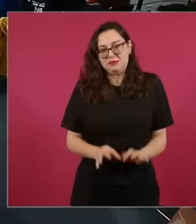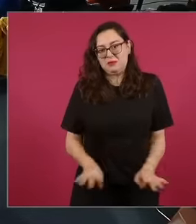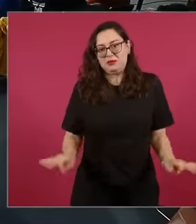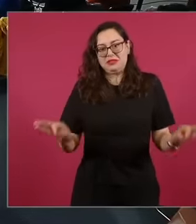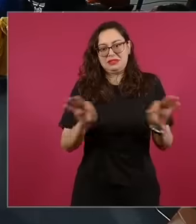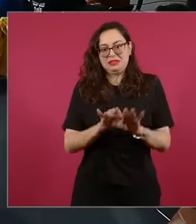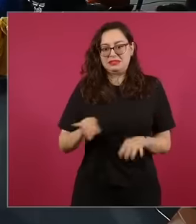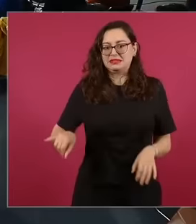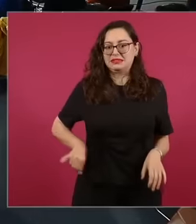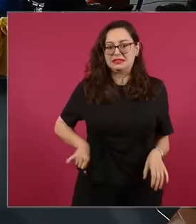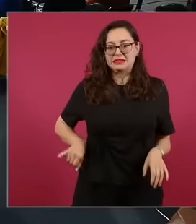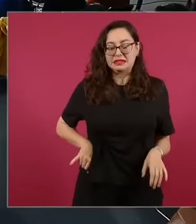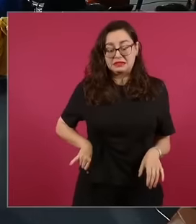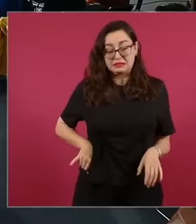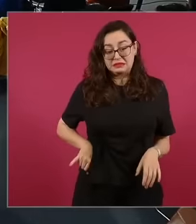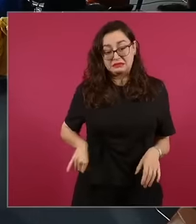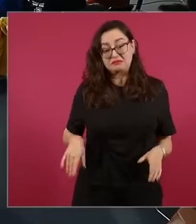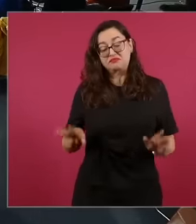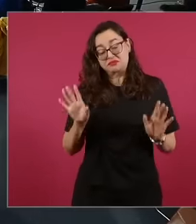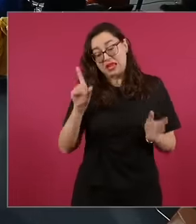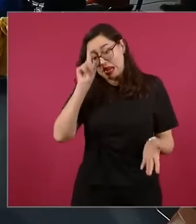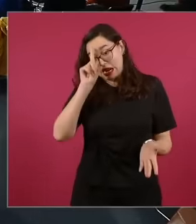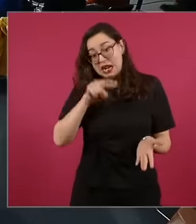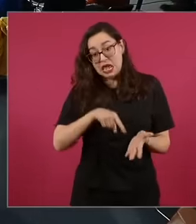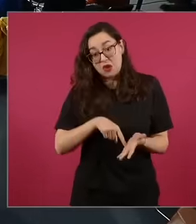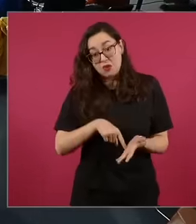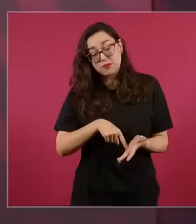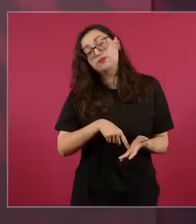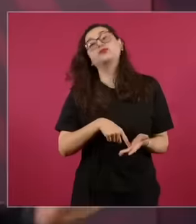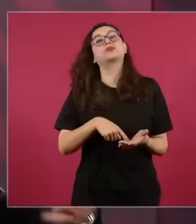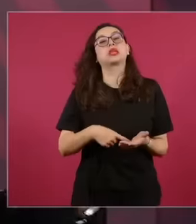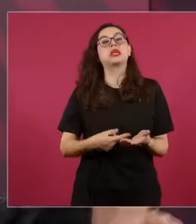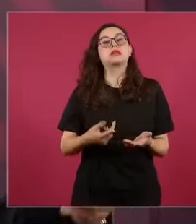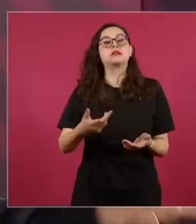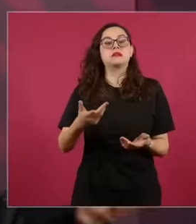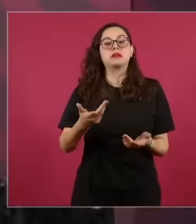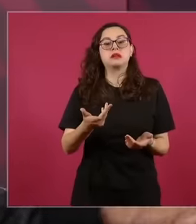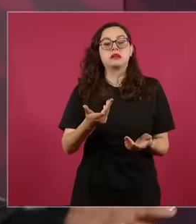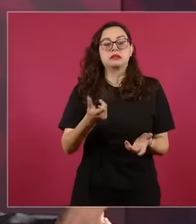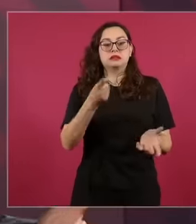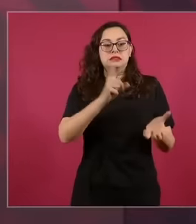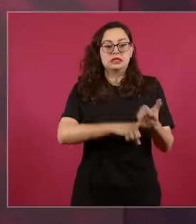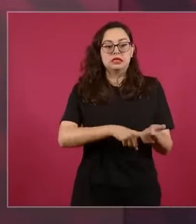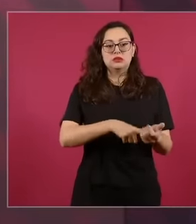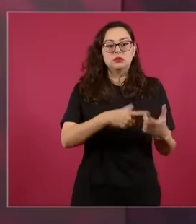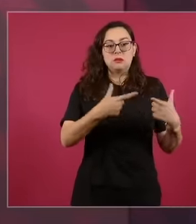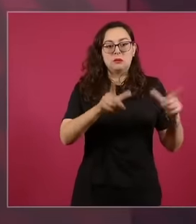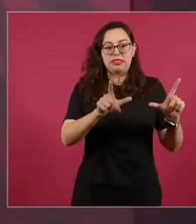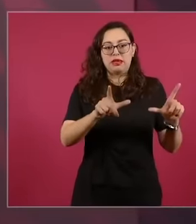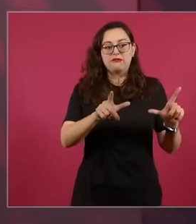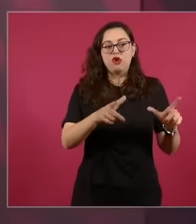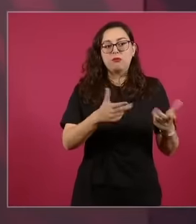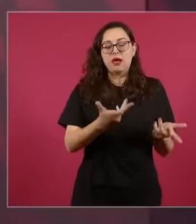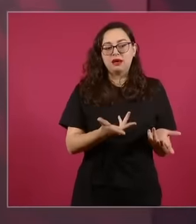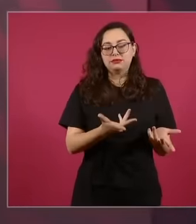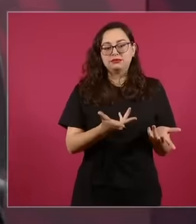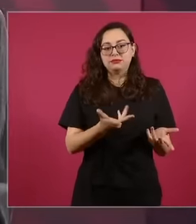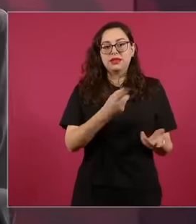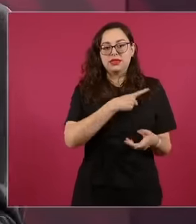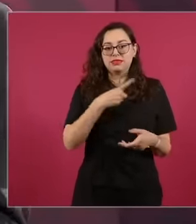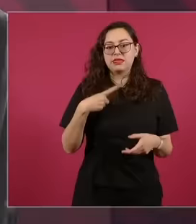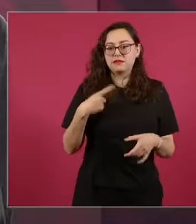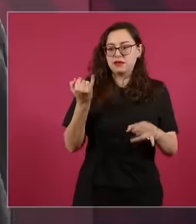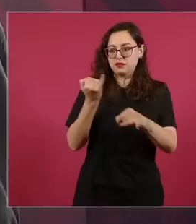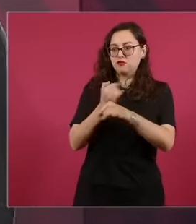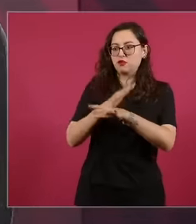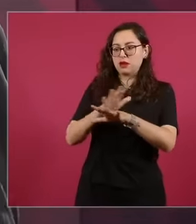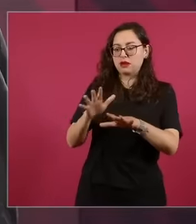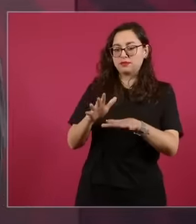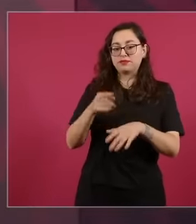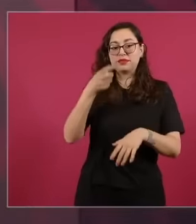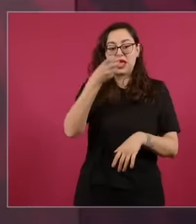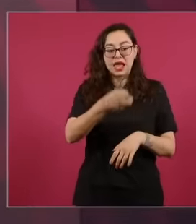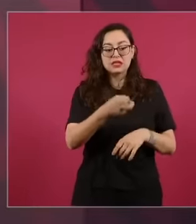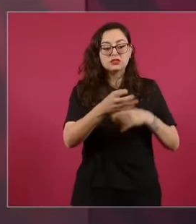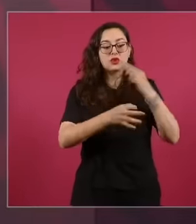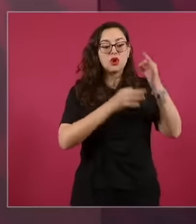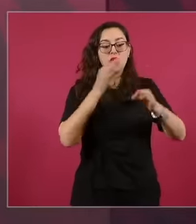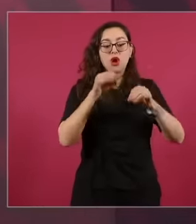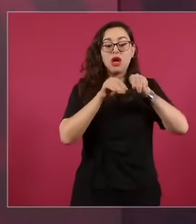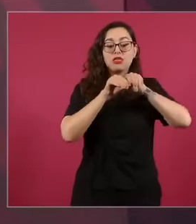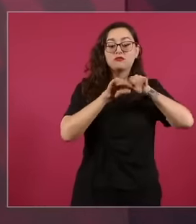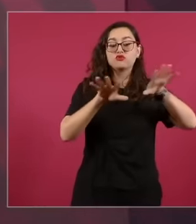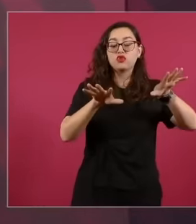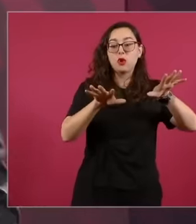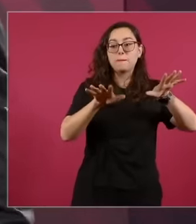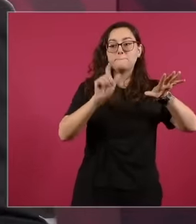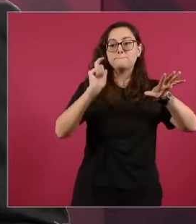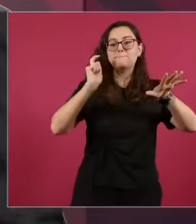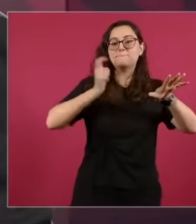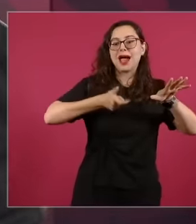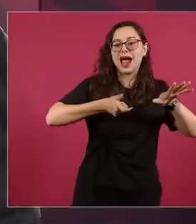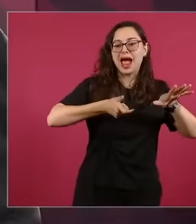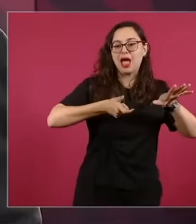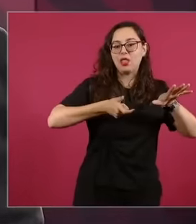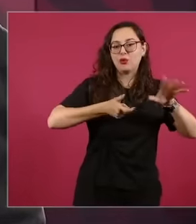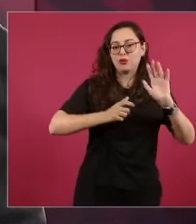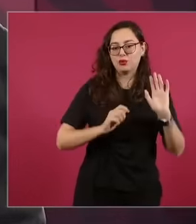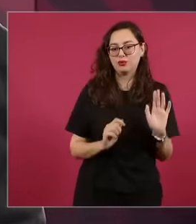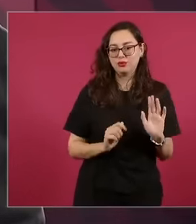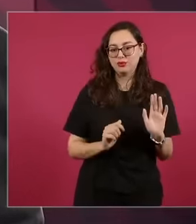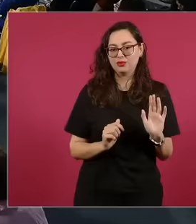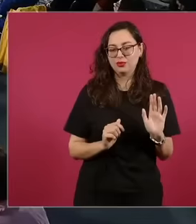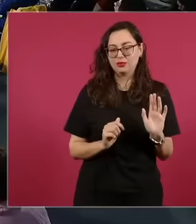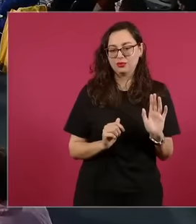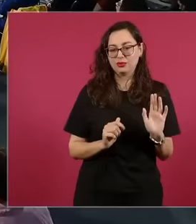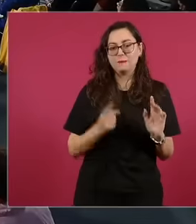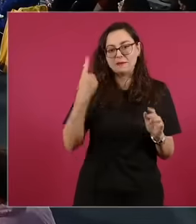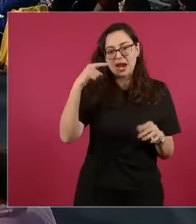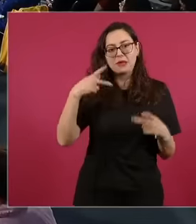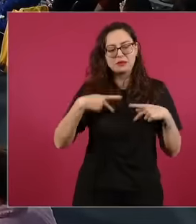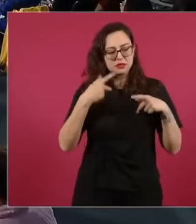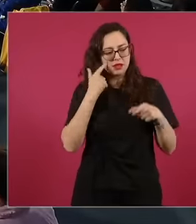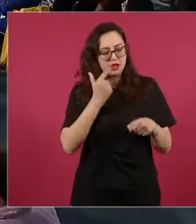platforms informed more about what is paid what they could put a doll a